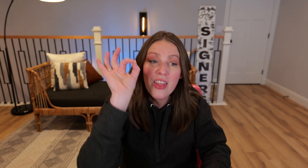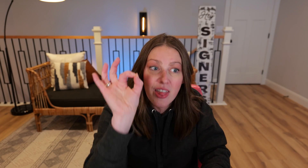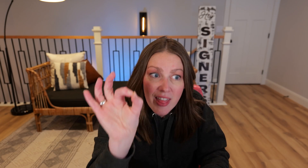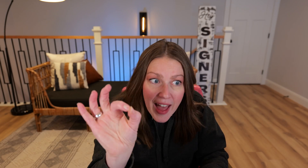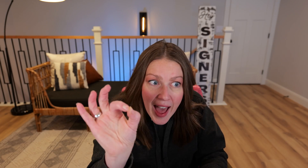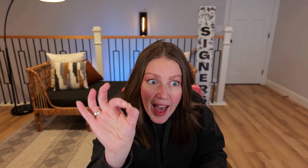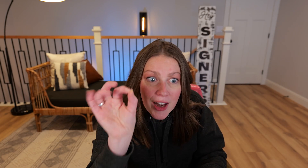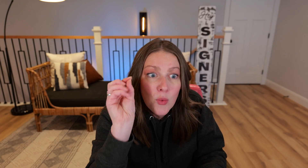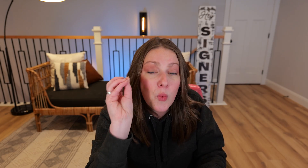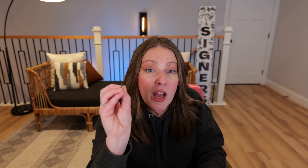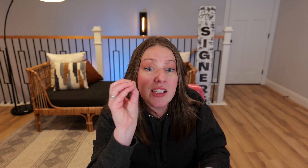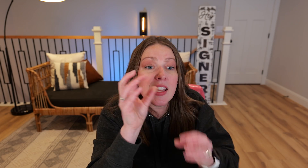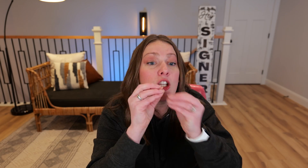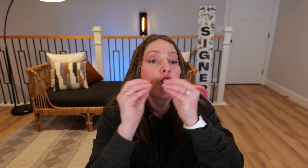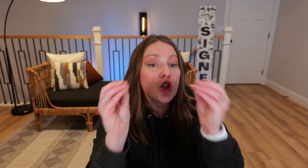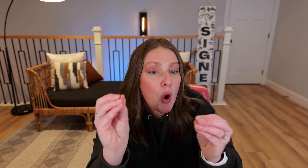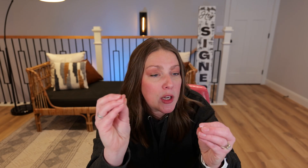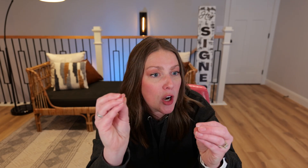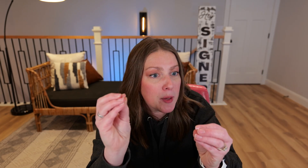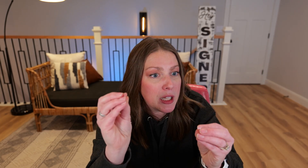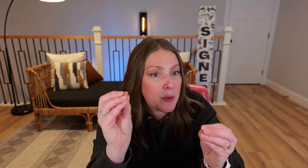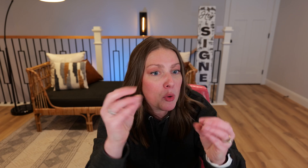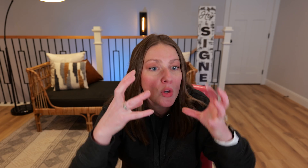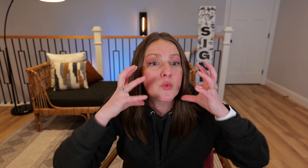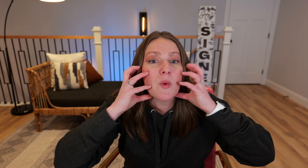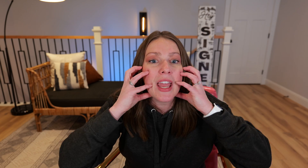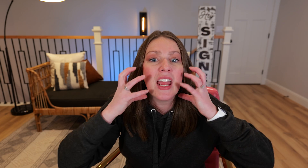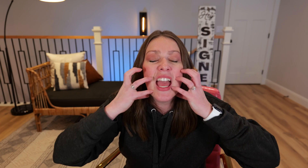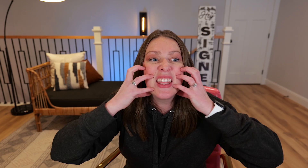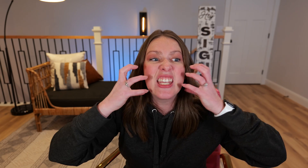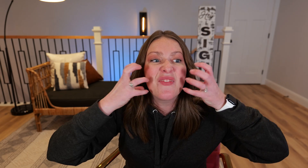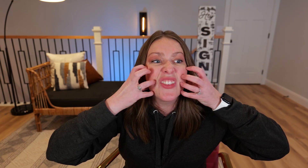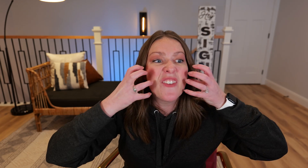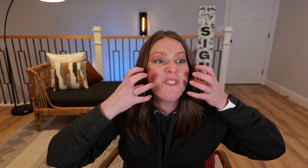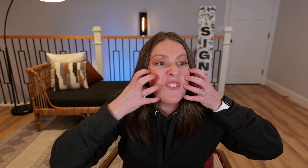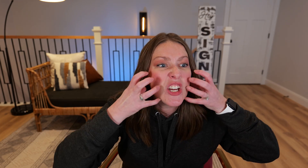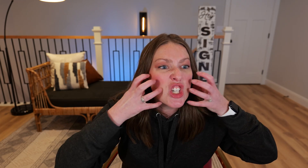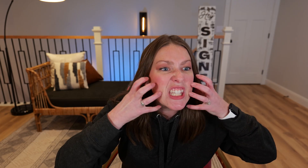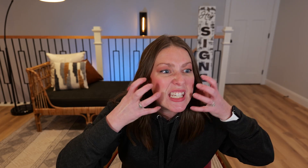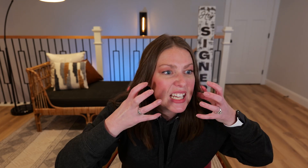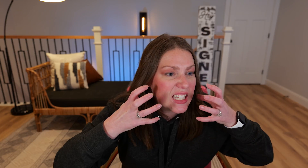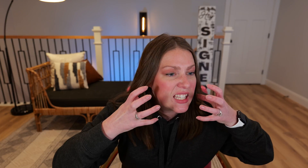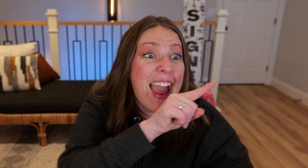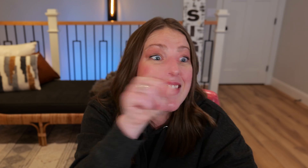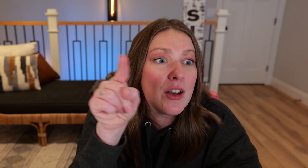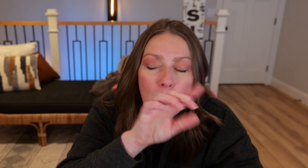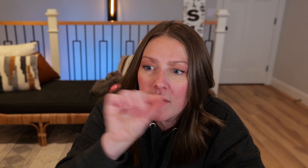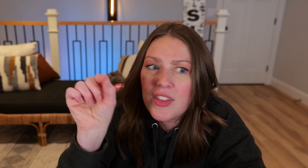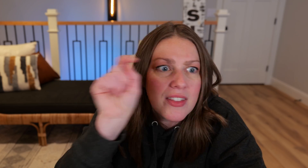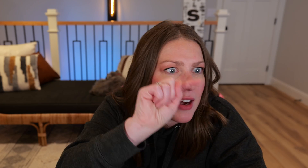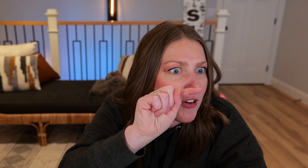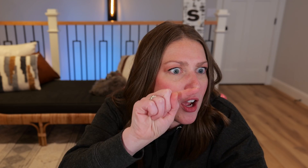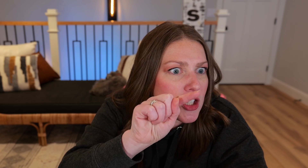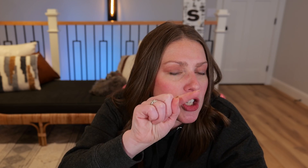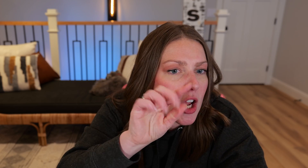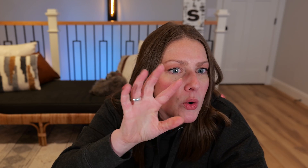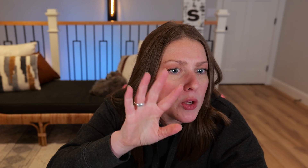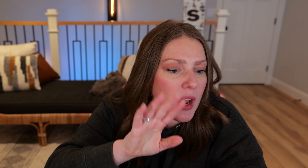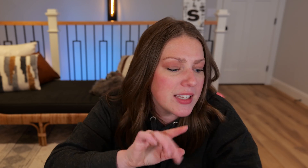that was, like, so incredibly important. Right. That the fierceness. And then one thing that I forgot to show you guys